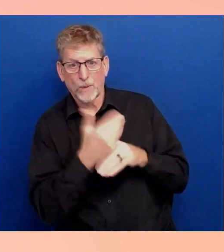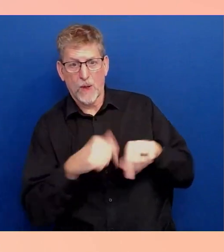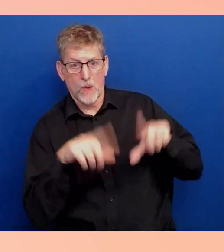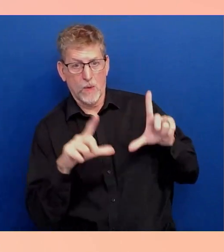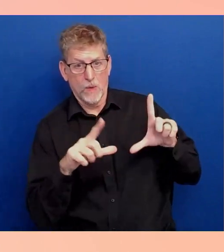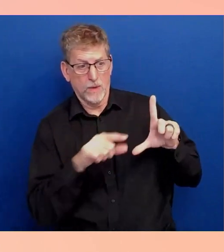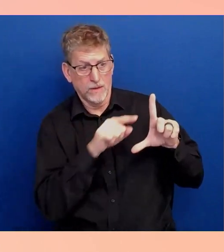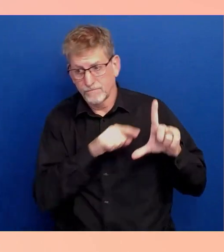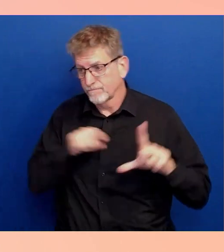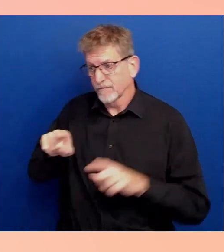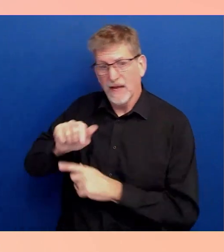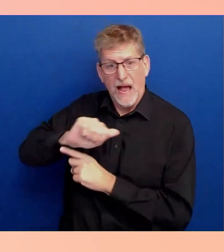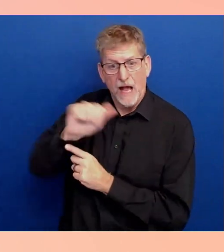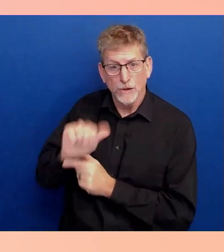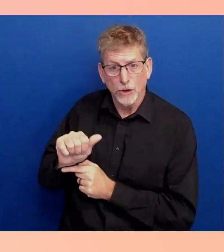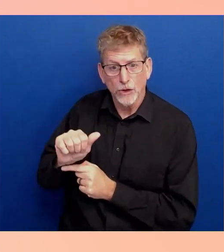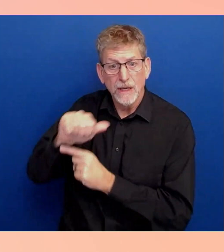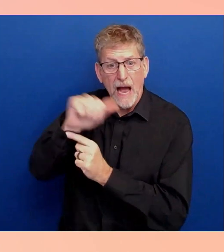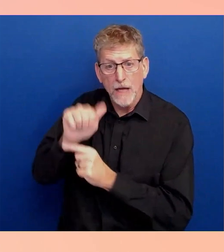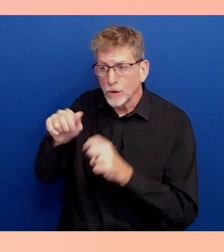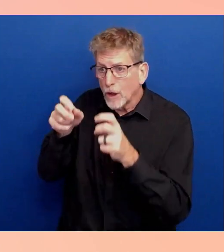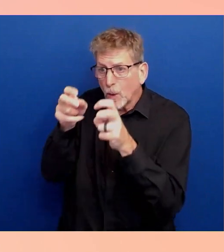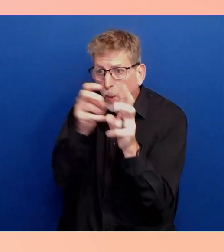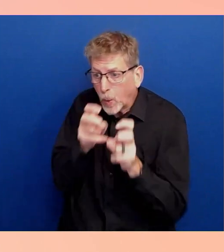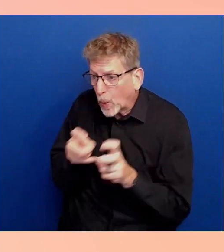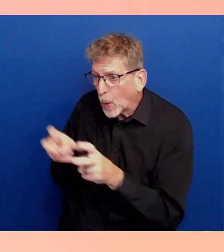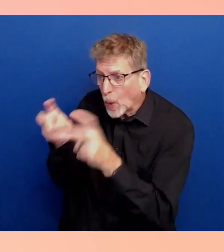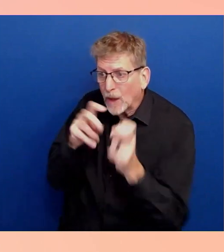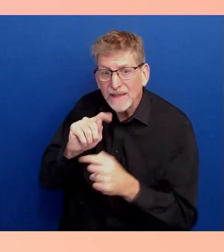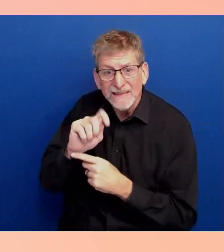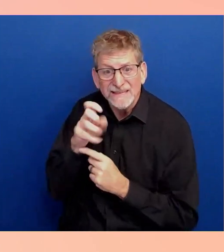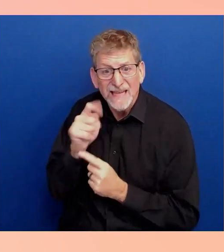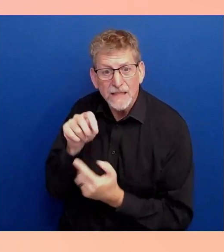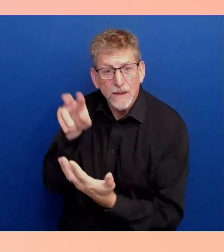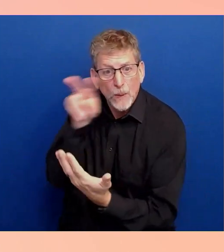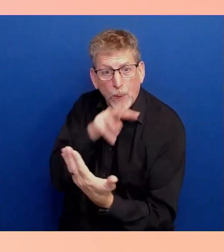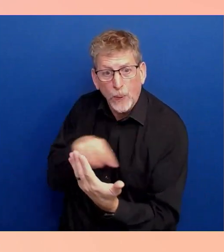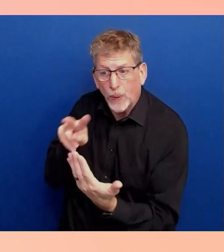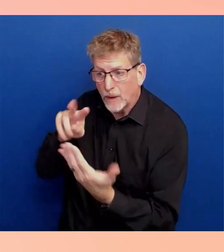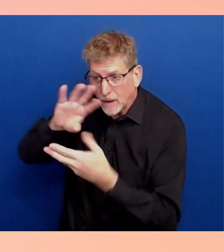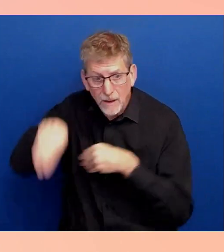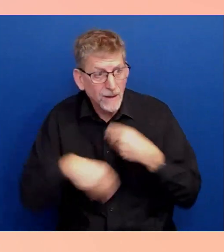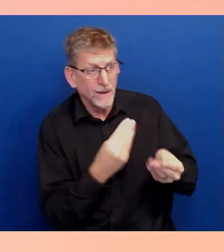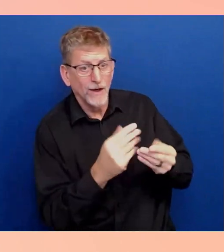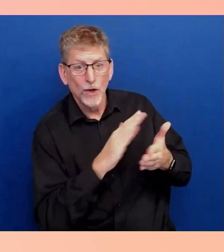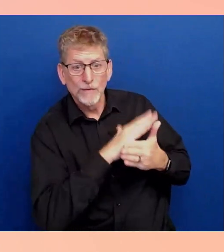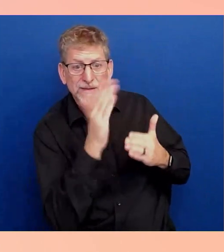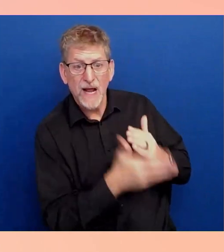then passes the result to Azure OpenAI for analysis.